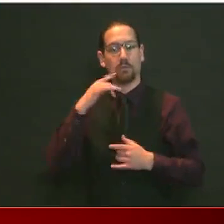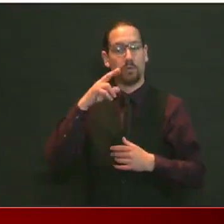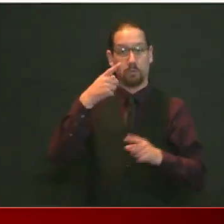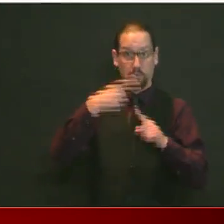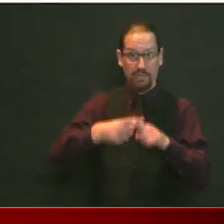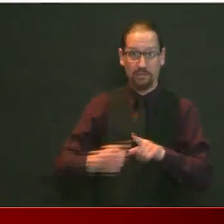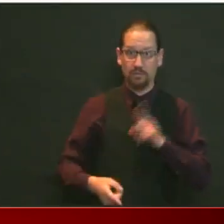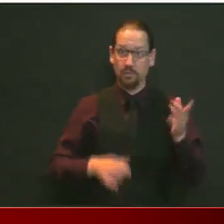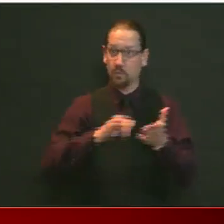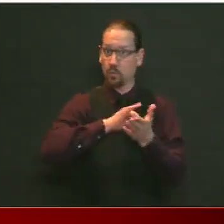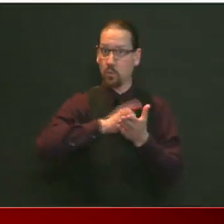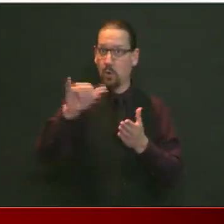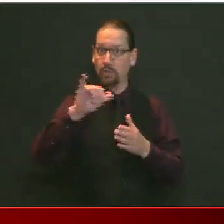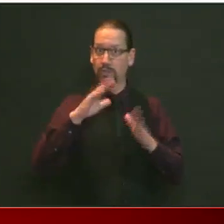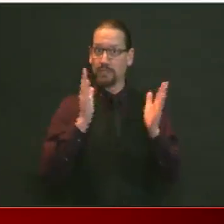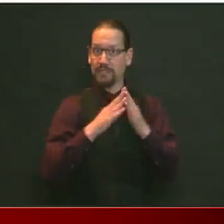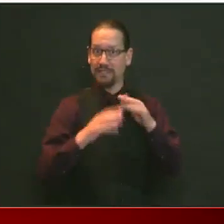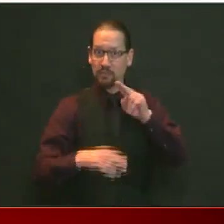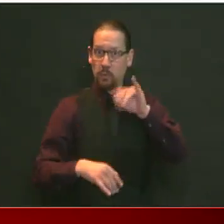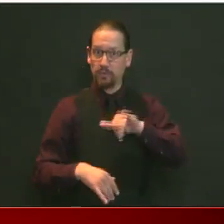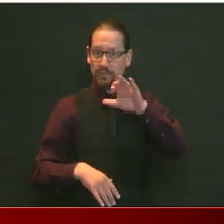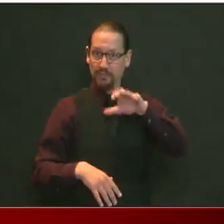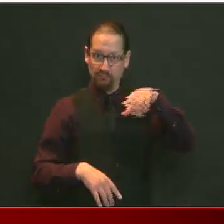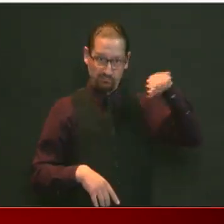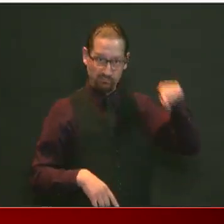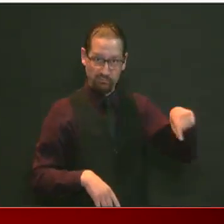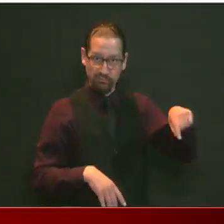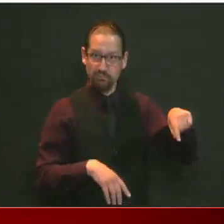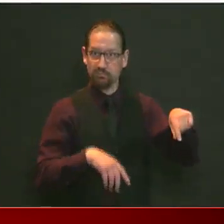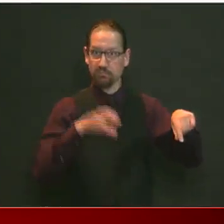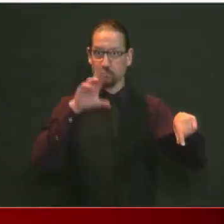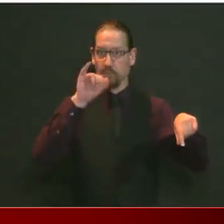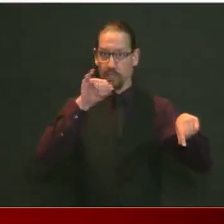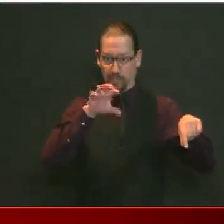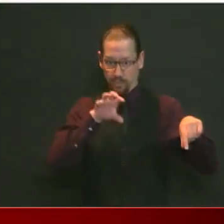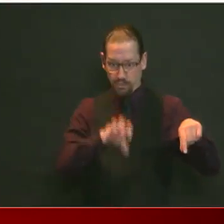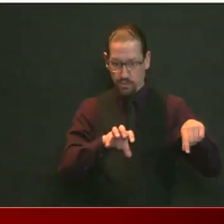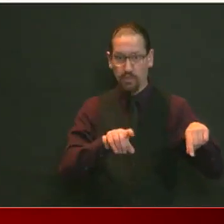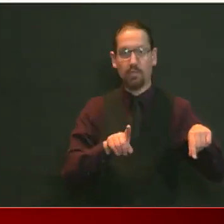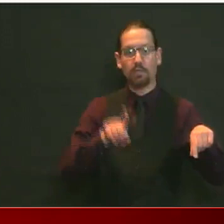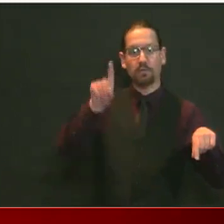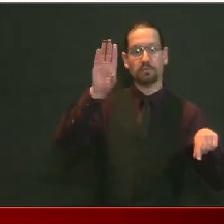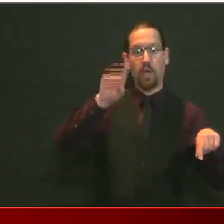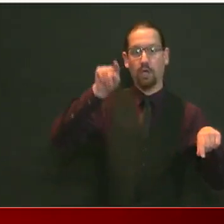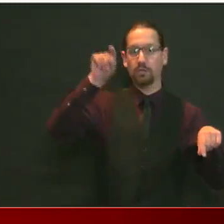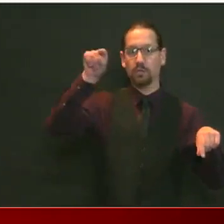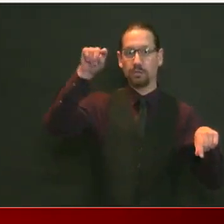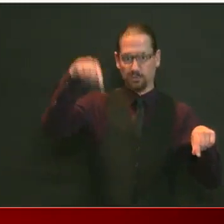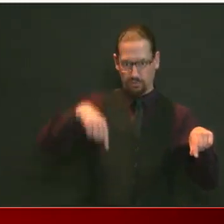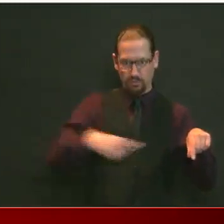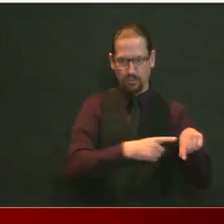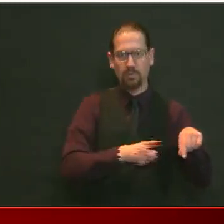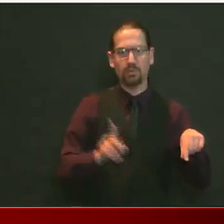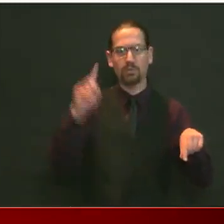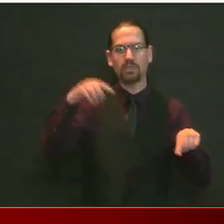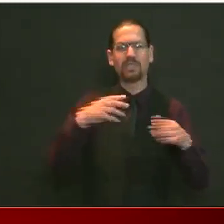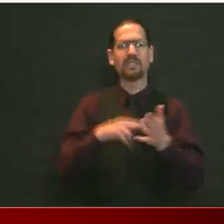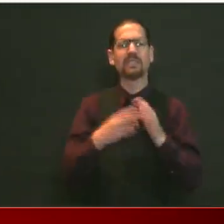AND WE ARE STUCK BETWEEN TWO MASSIVE HOT SPOTS OF THIS CRISIS, NEW YORK CITY AND BOSTON.